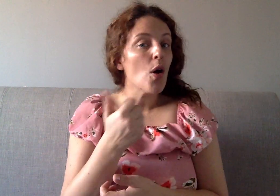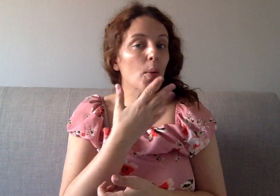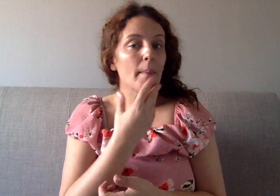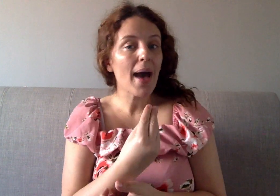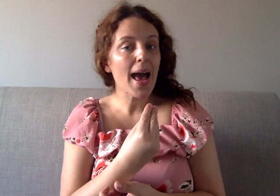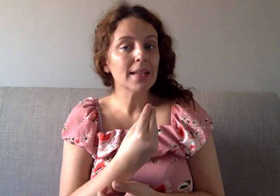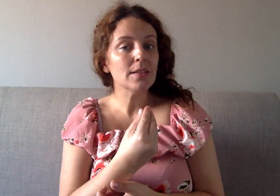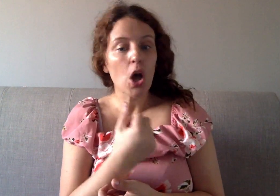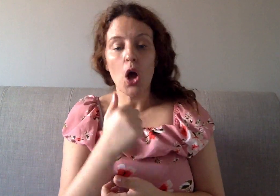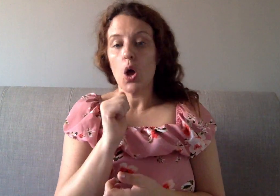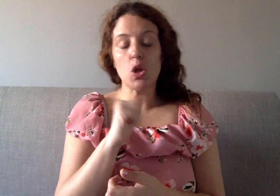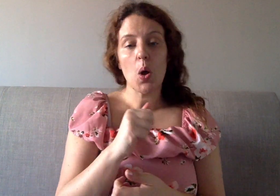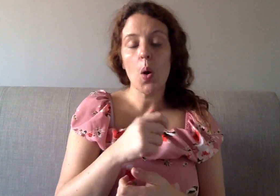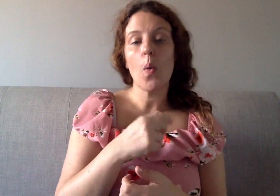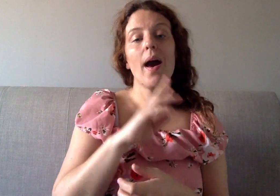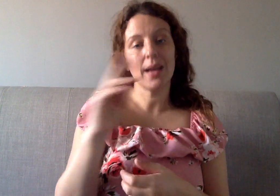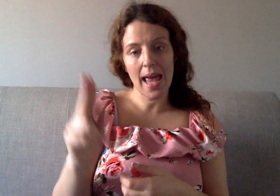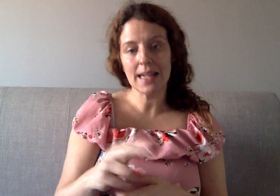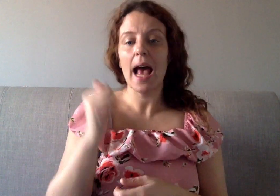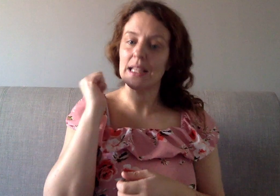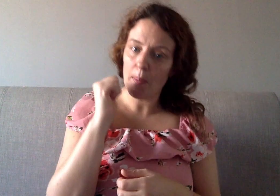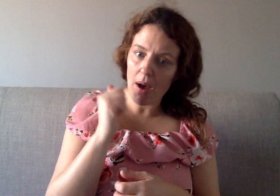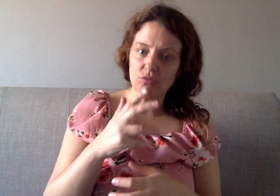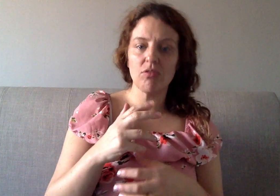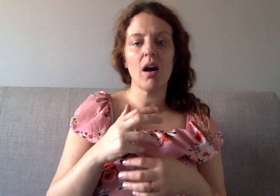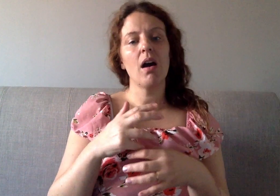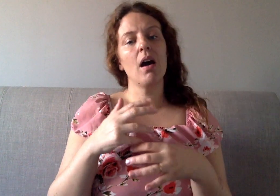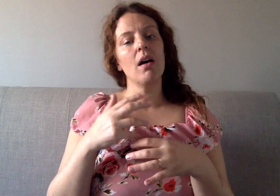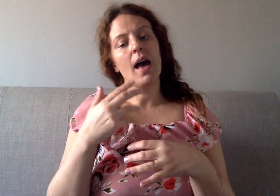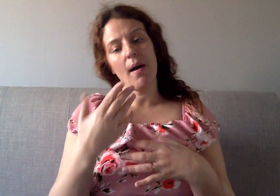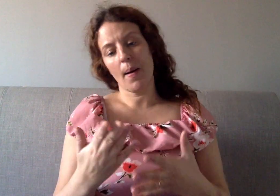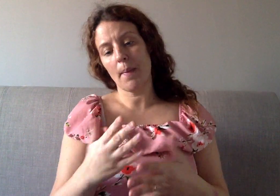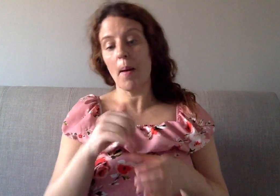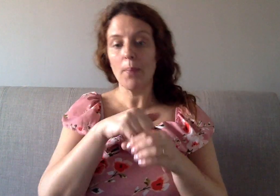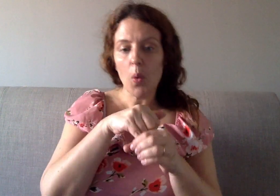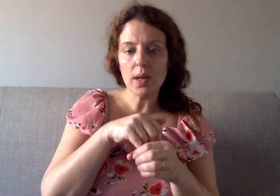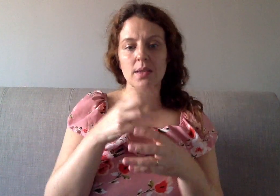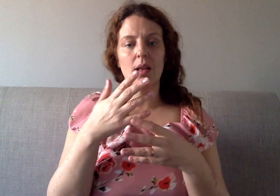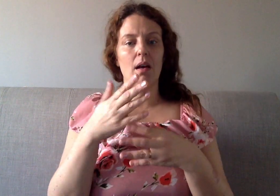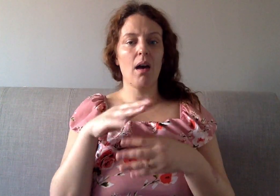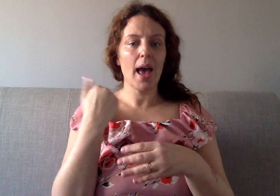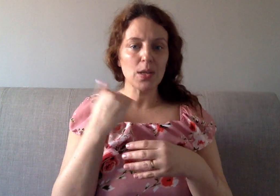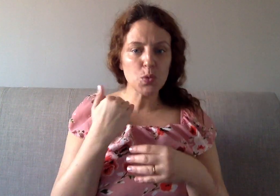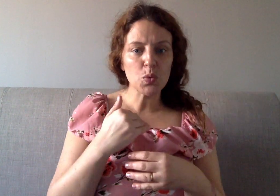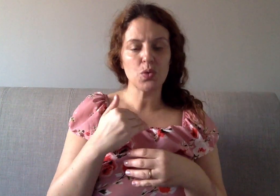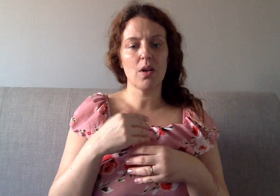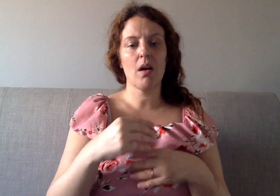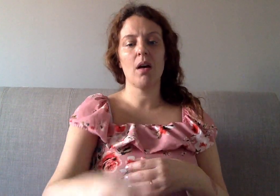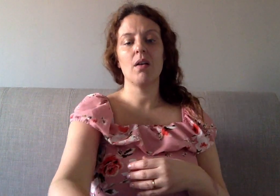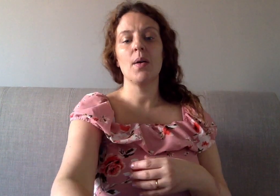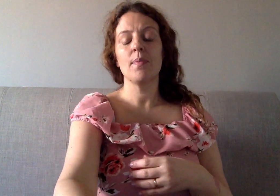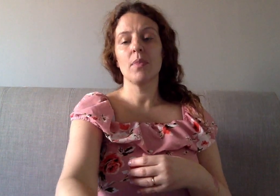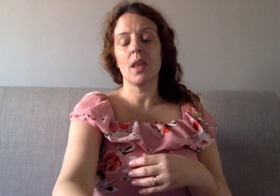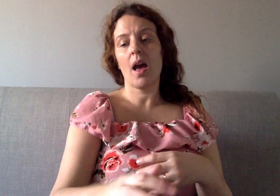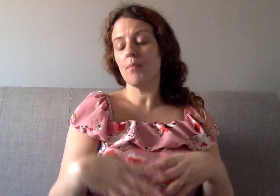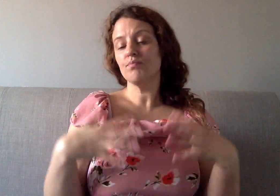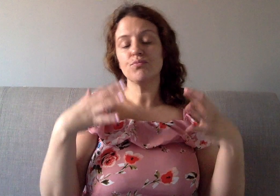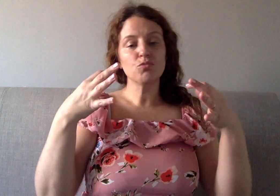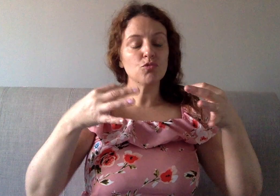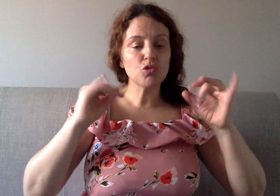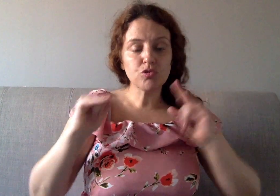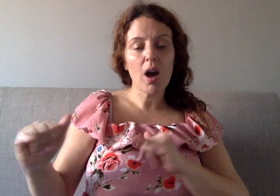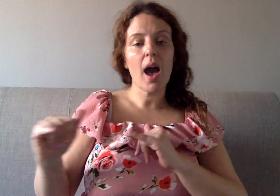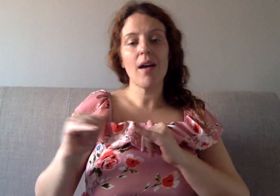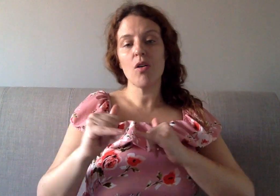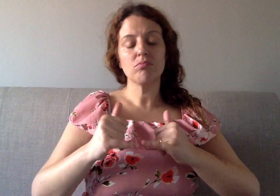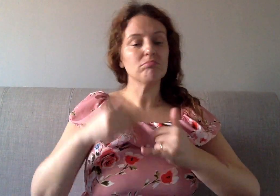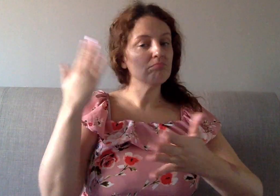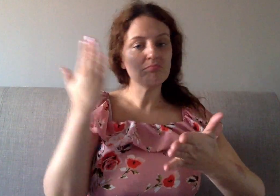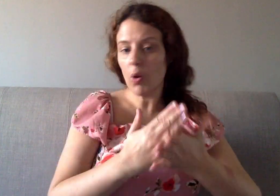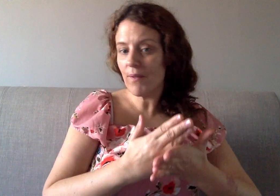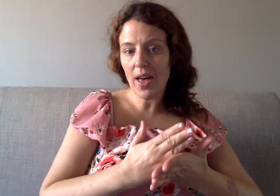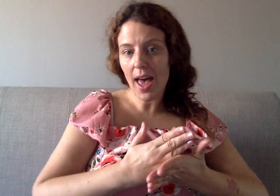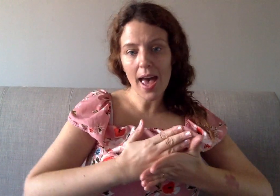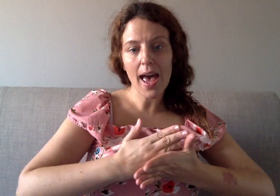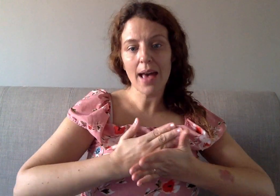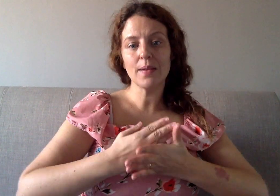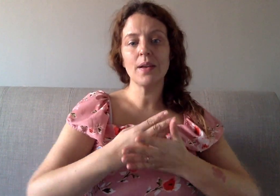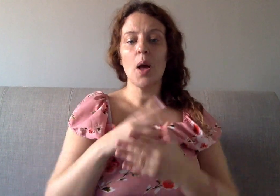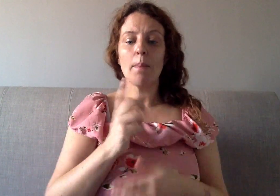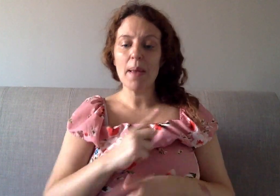A good man? No. Again as a murderer and poisoner , executed people without a fair trial.